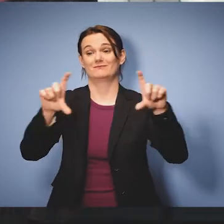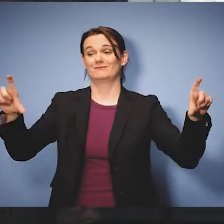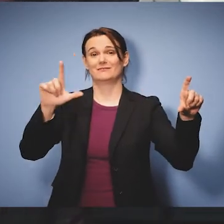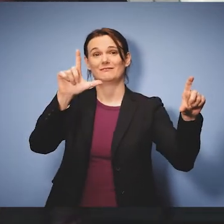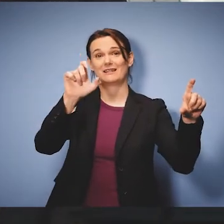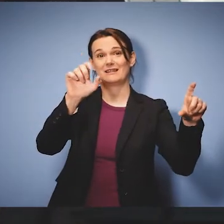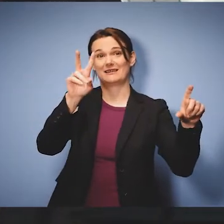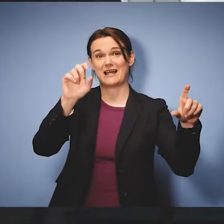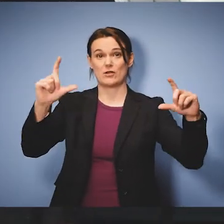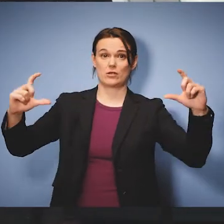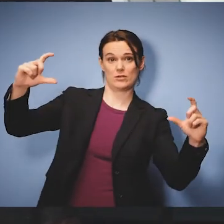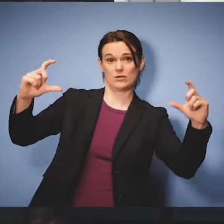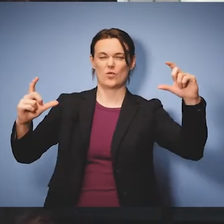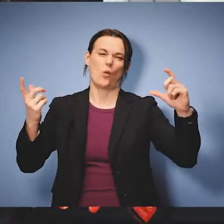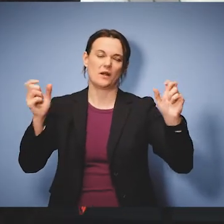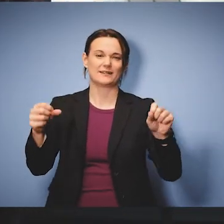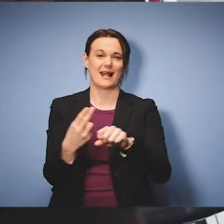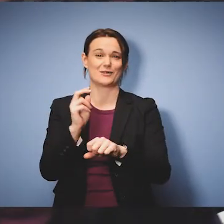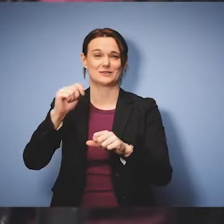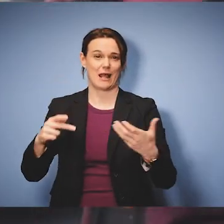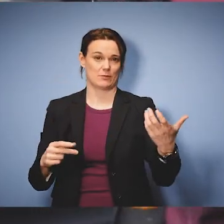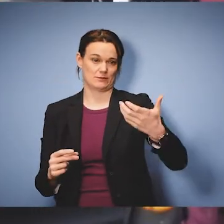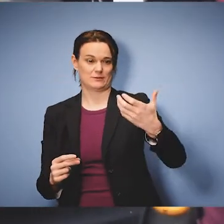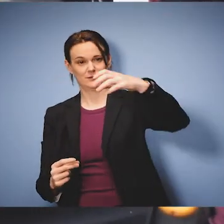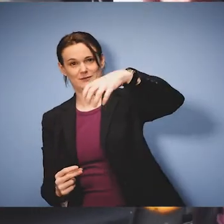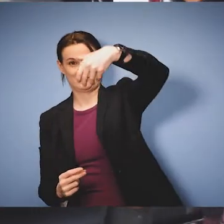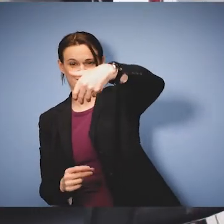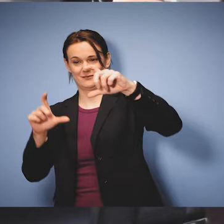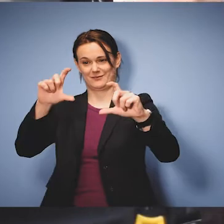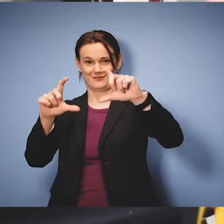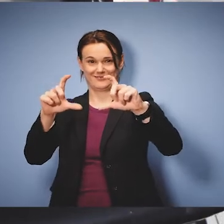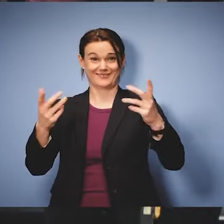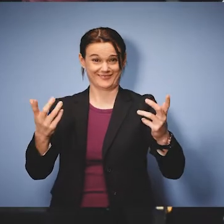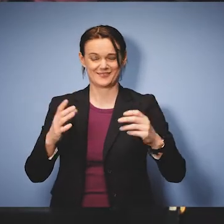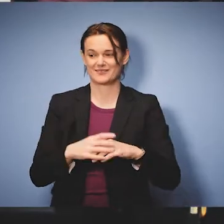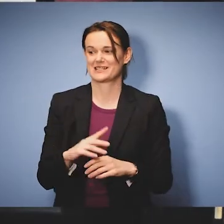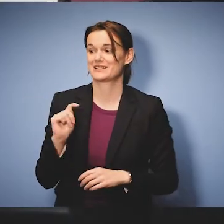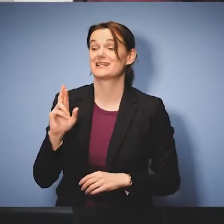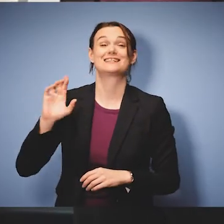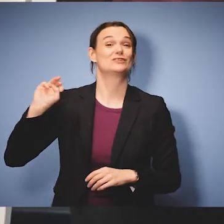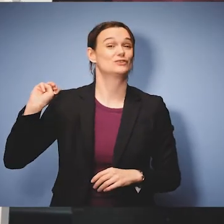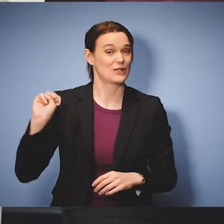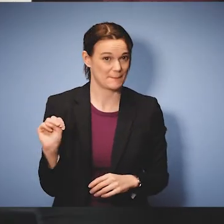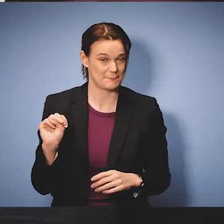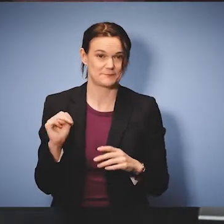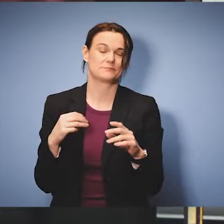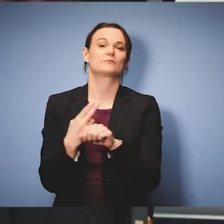or you can download the level app on your phone. Last but not least, you're gonna need your trim. We're using one by three MDF.